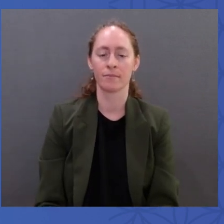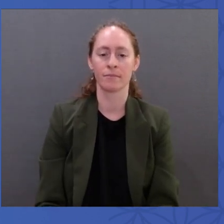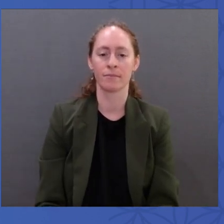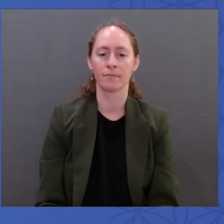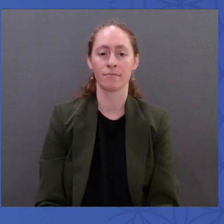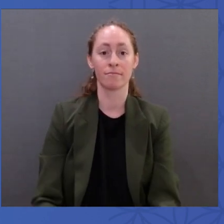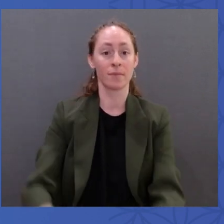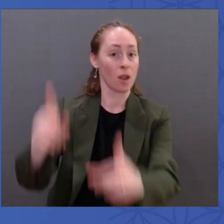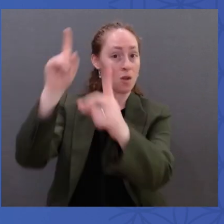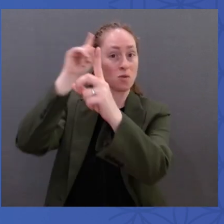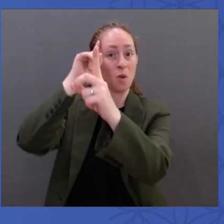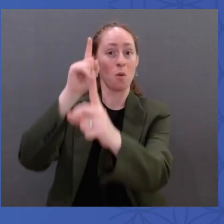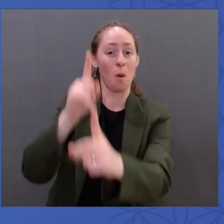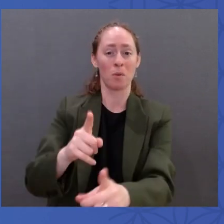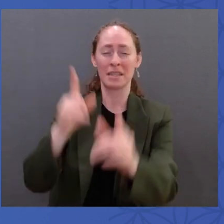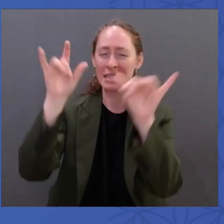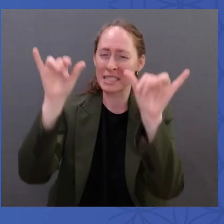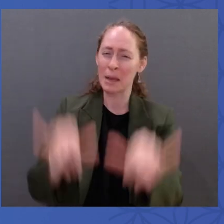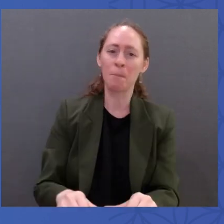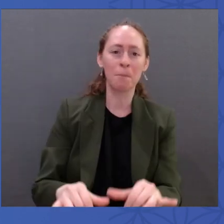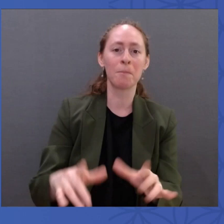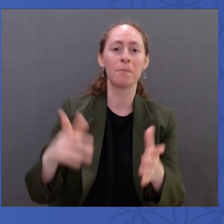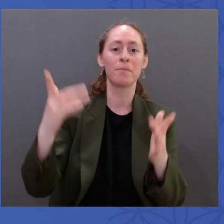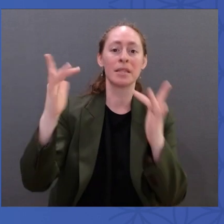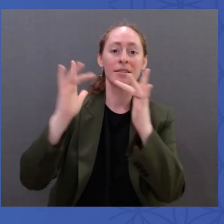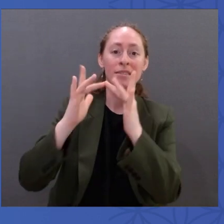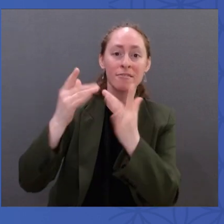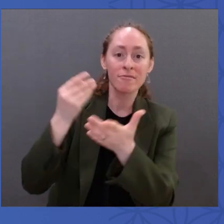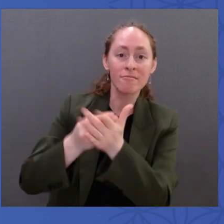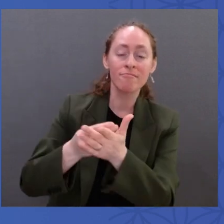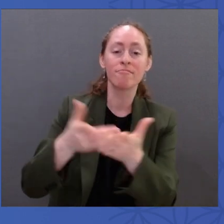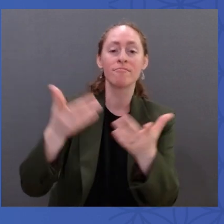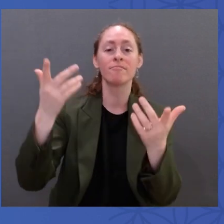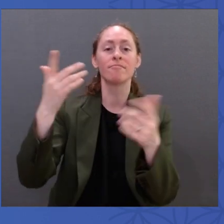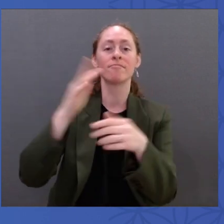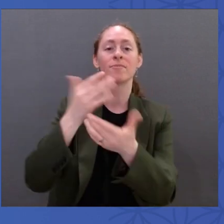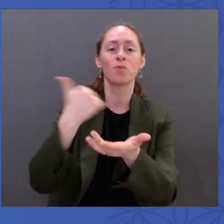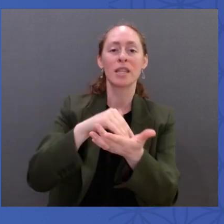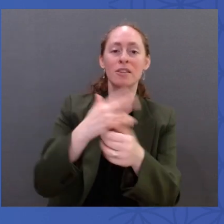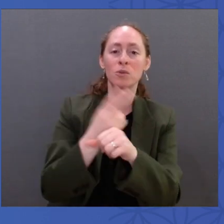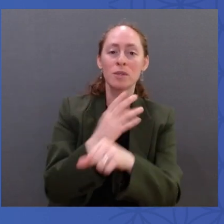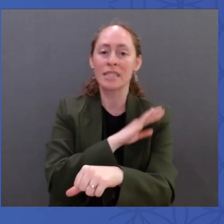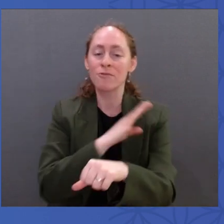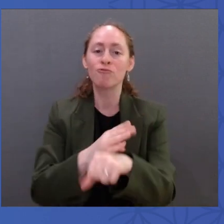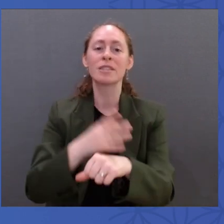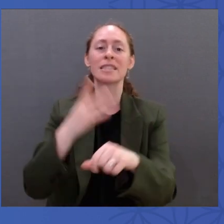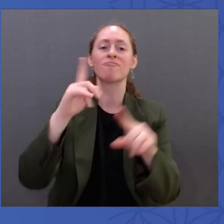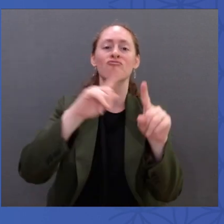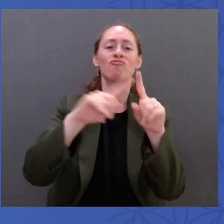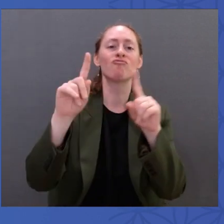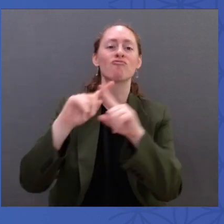and the green economy. And we welcome in sport membership. We are joined by many of our close partners